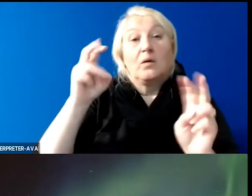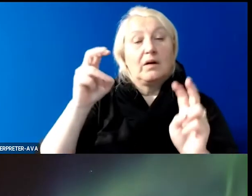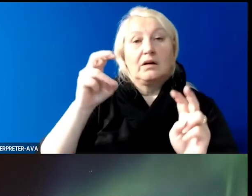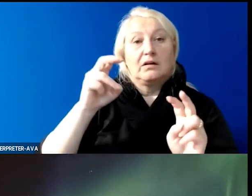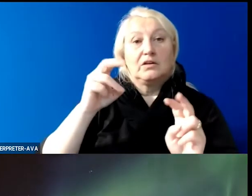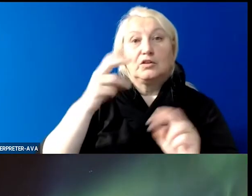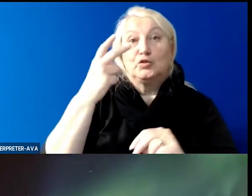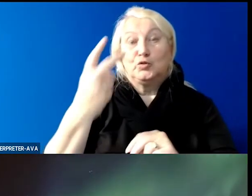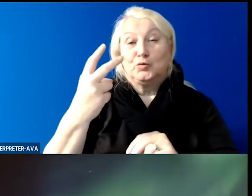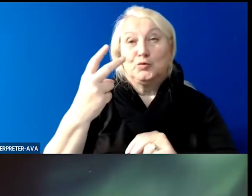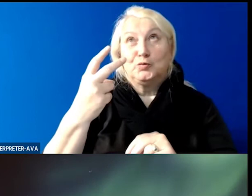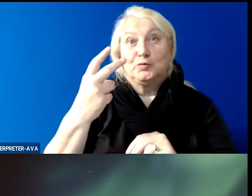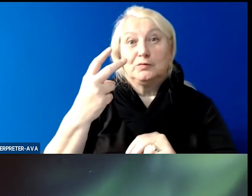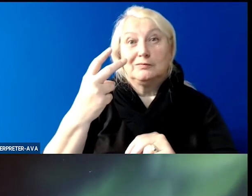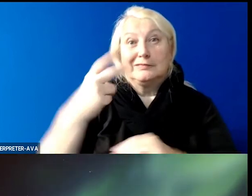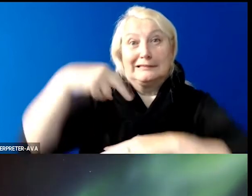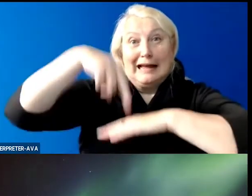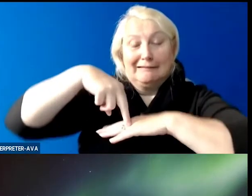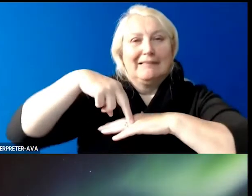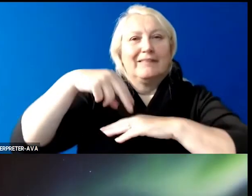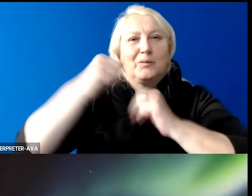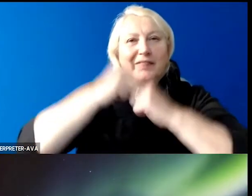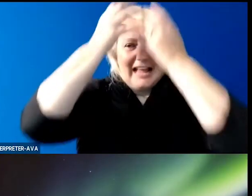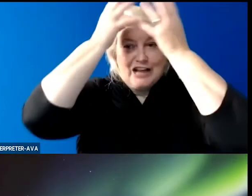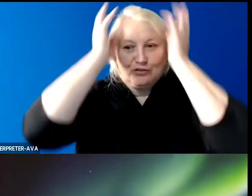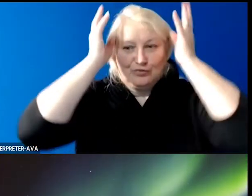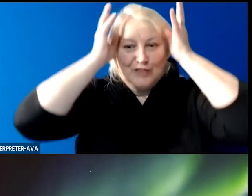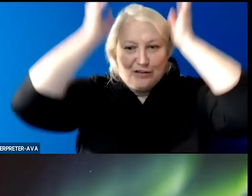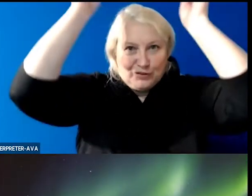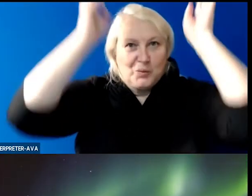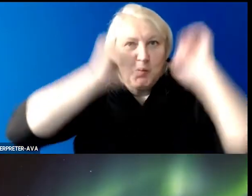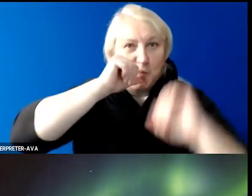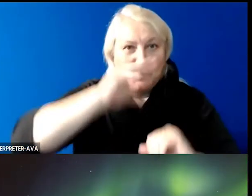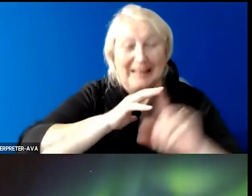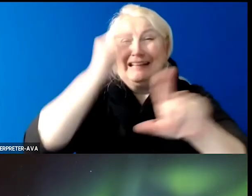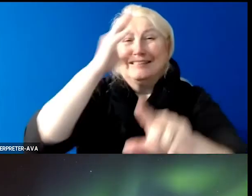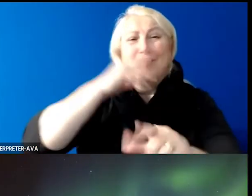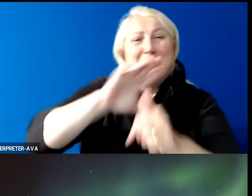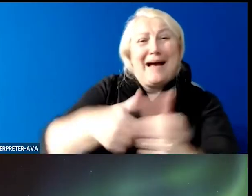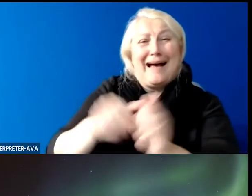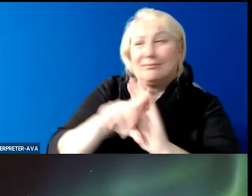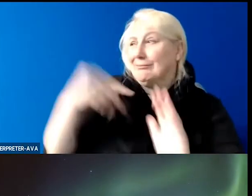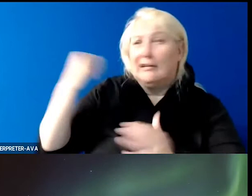Please excuse the puppies barking in the background. I am actually speaking with